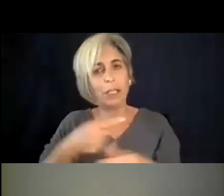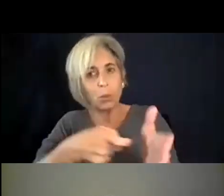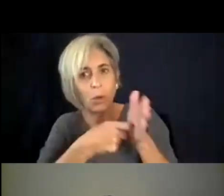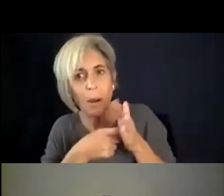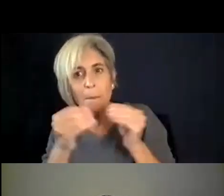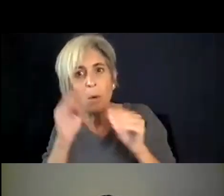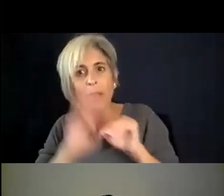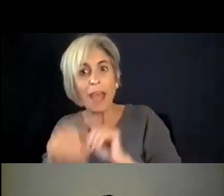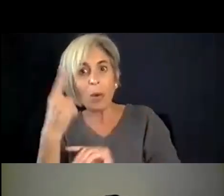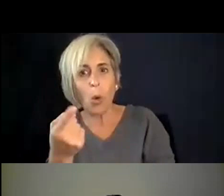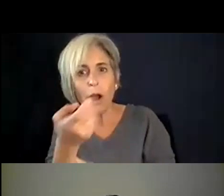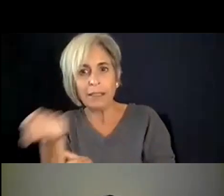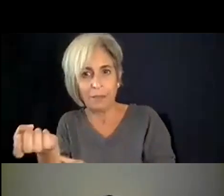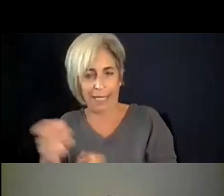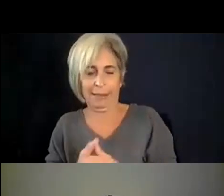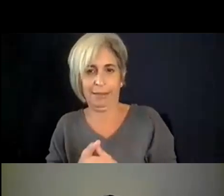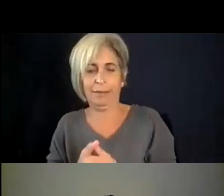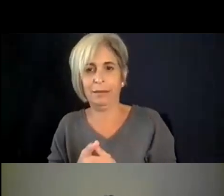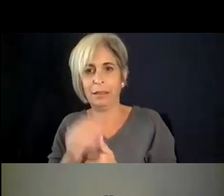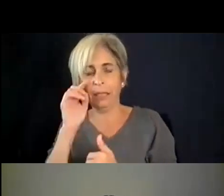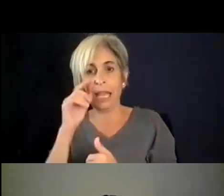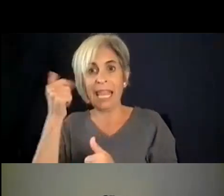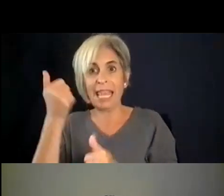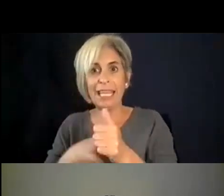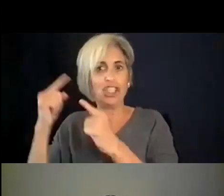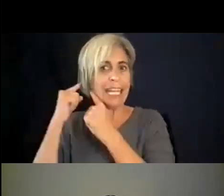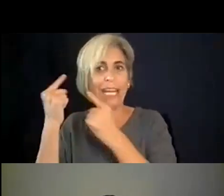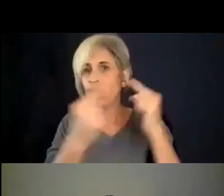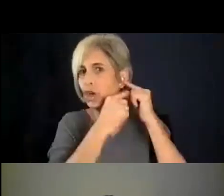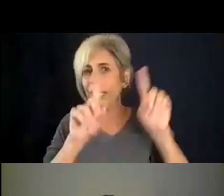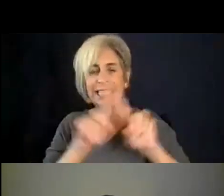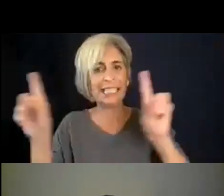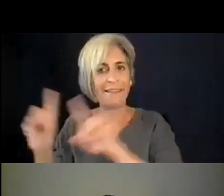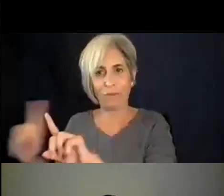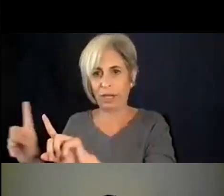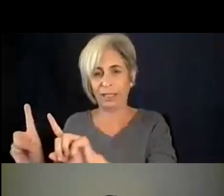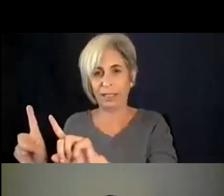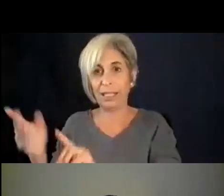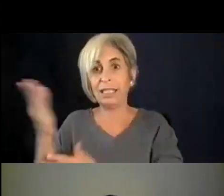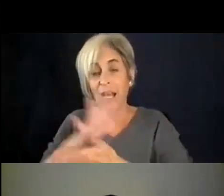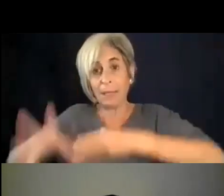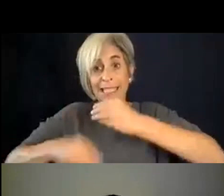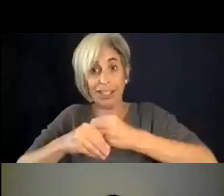We treat each ear individually and some of us even require additional accessories.